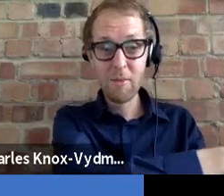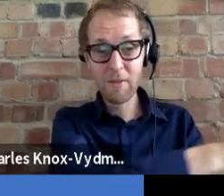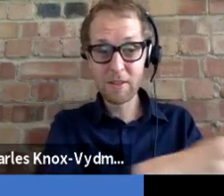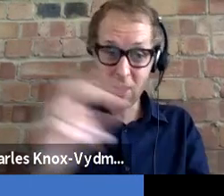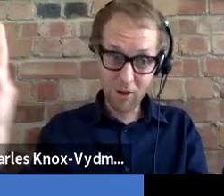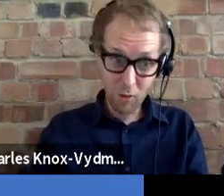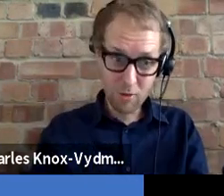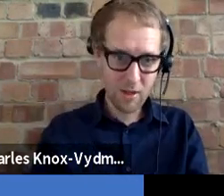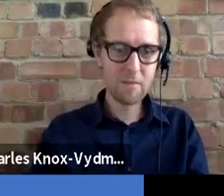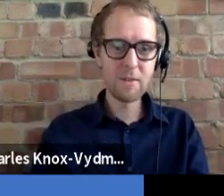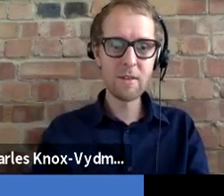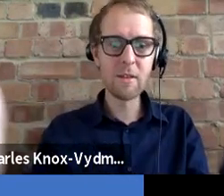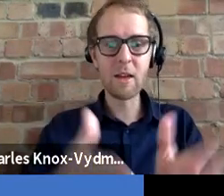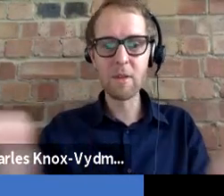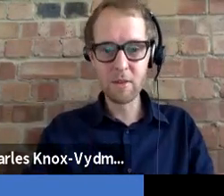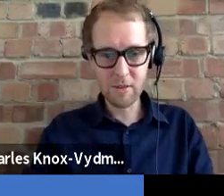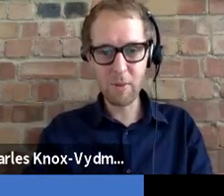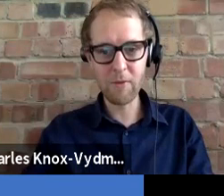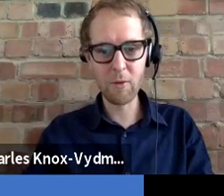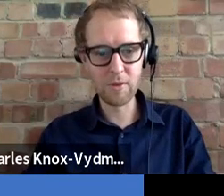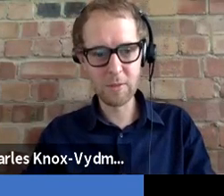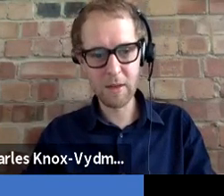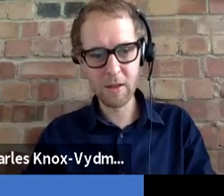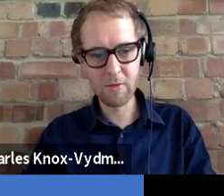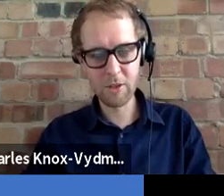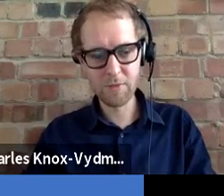benefits in kind of normal times that can be used as a platform to expand coverage